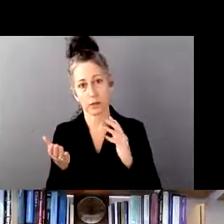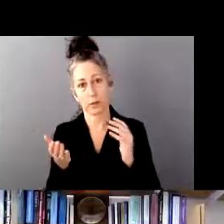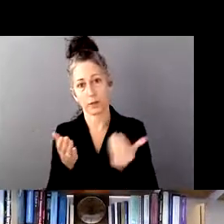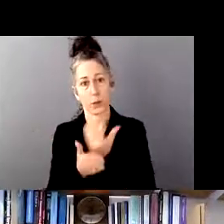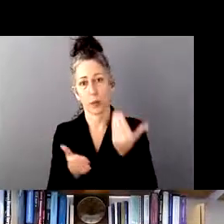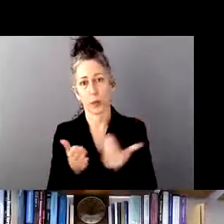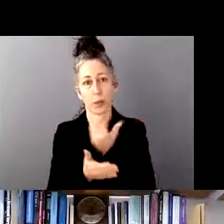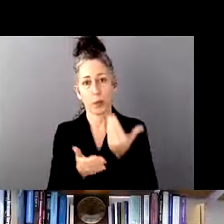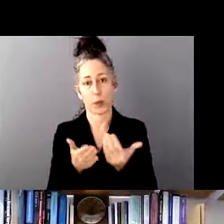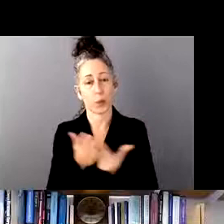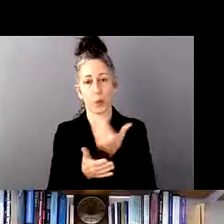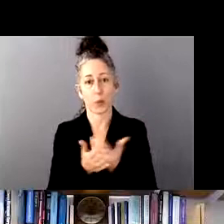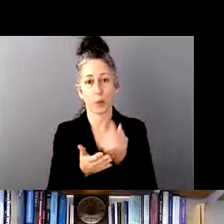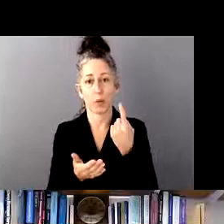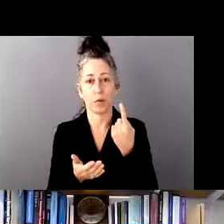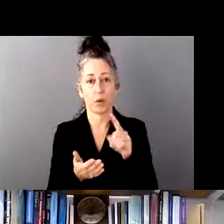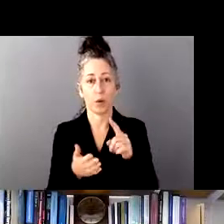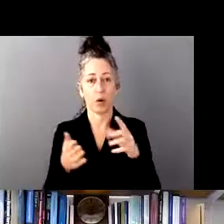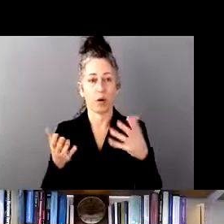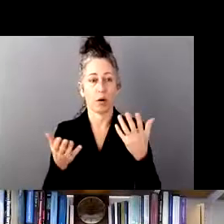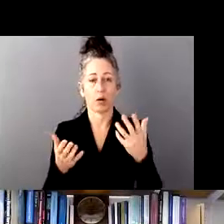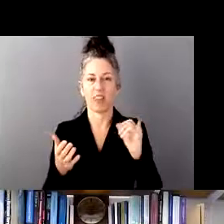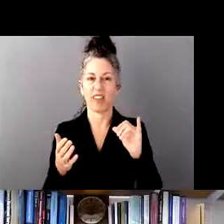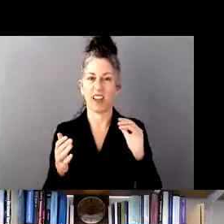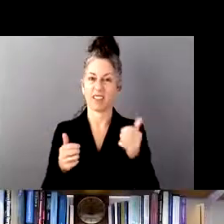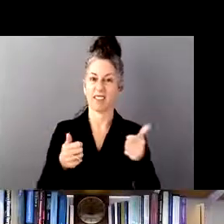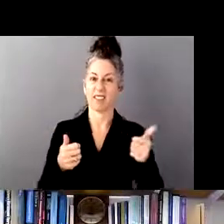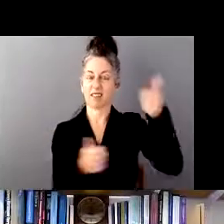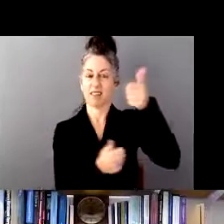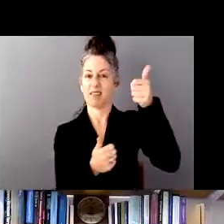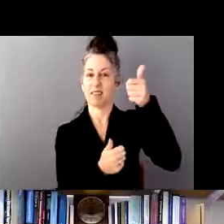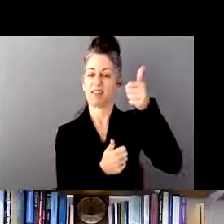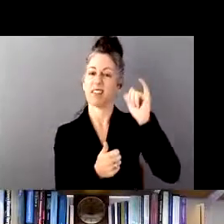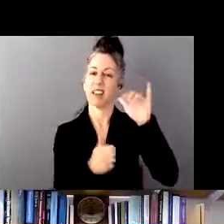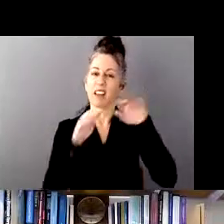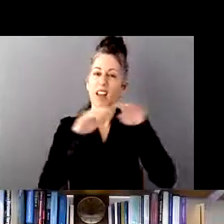populations in which he specifically names the disability population, which is a new, really new high level for us to be specifying disability as a demographic available. There's a lot of me men tum going on around this with the COVID pandemic. That's very exciting and maybe